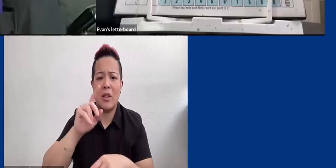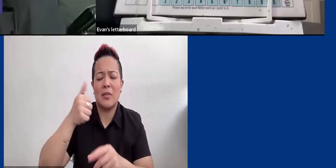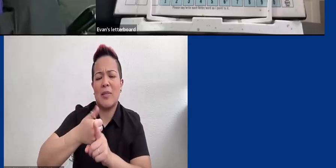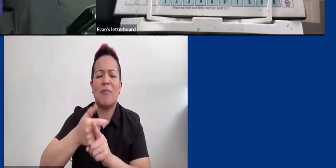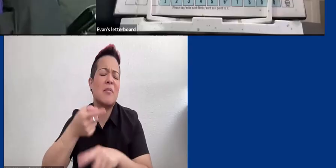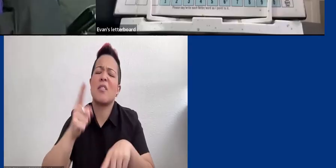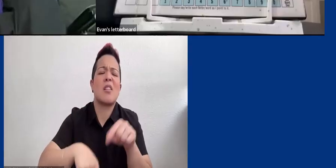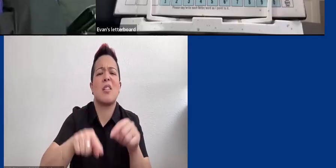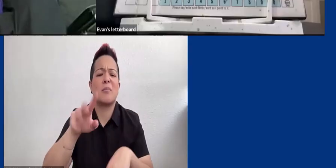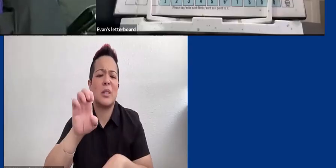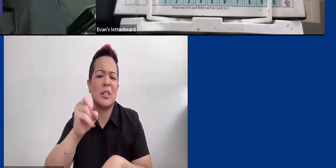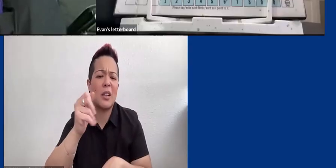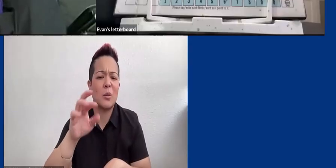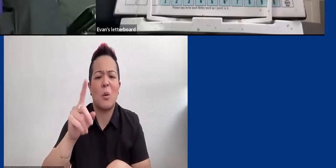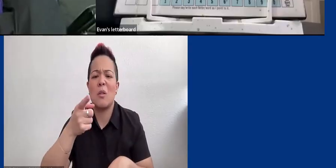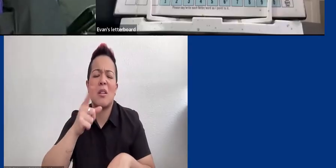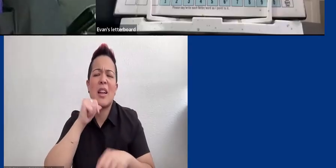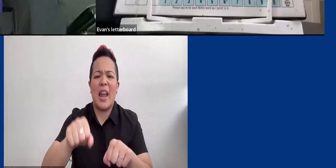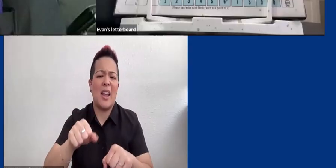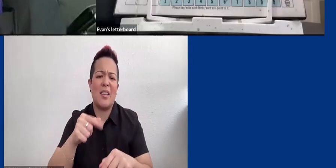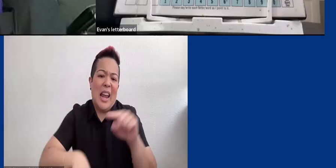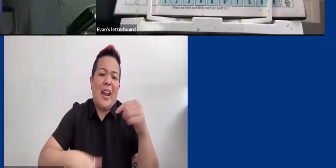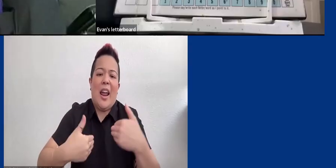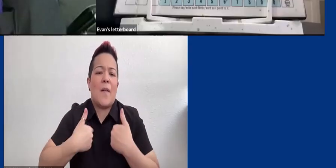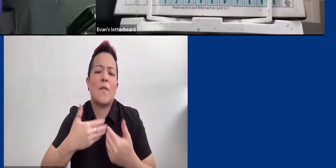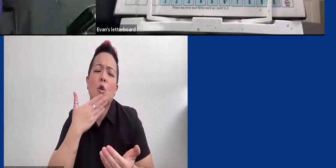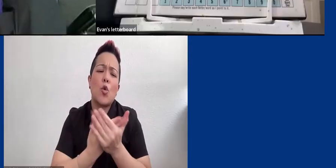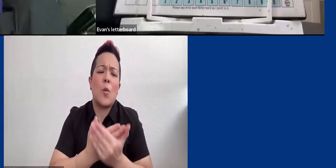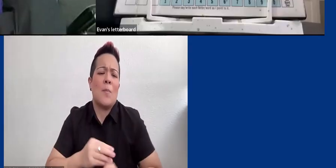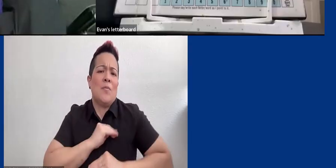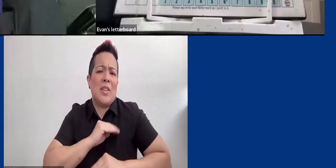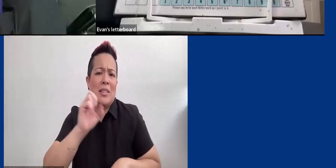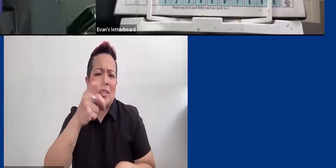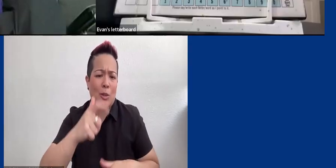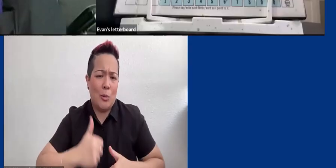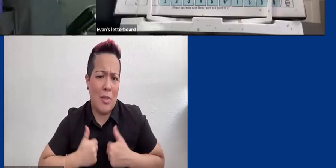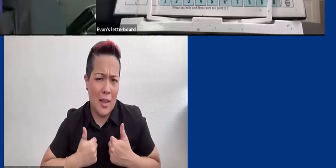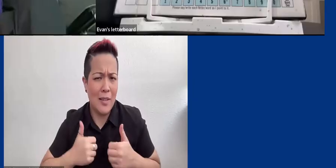and informed societal perspective in conclusion